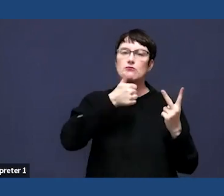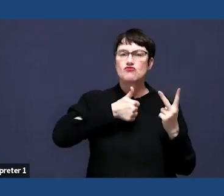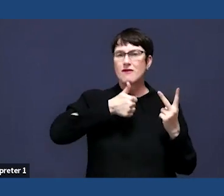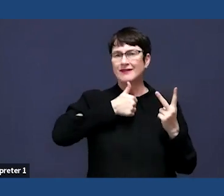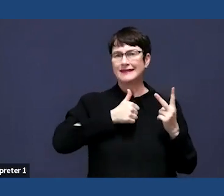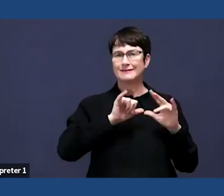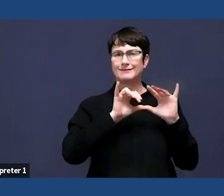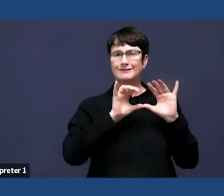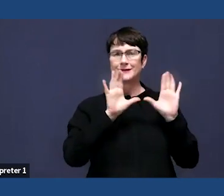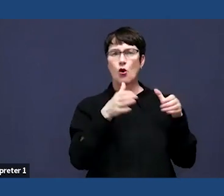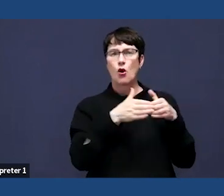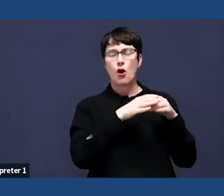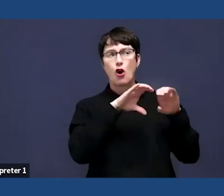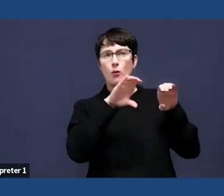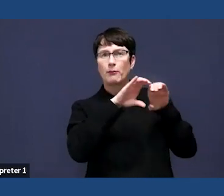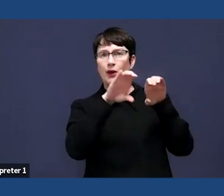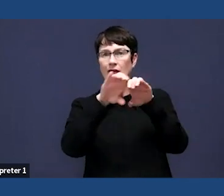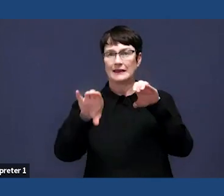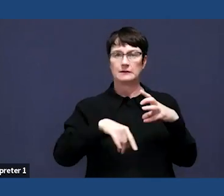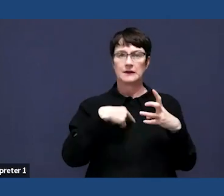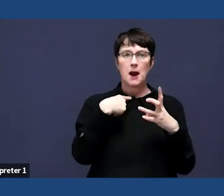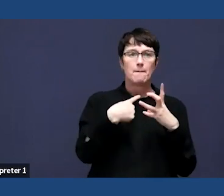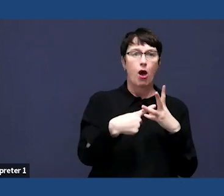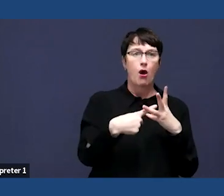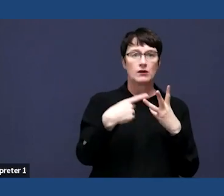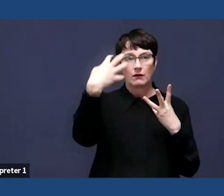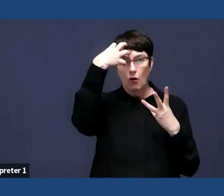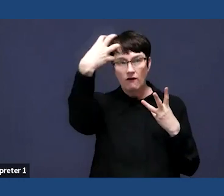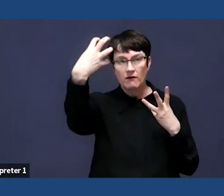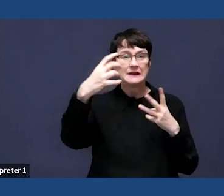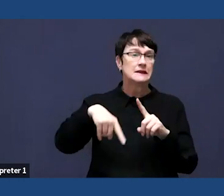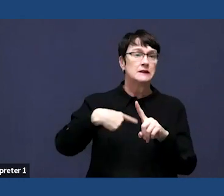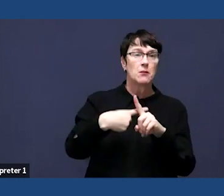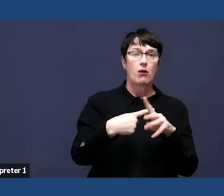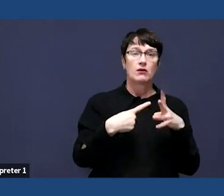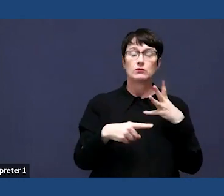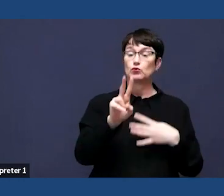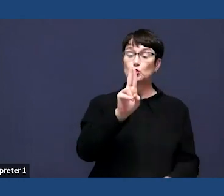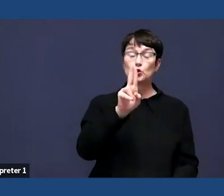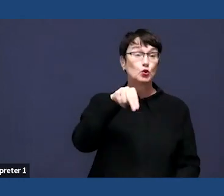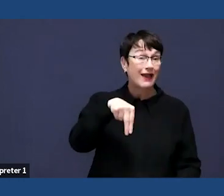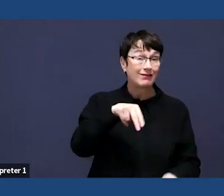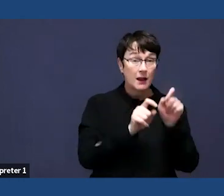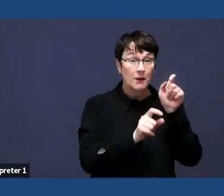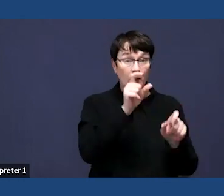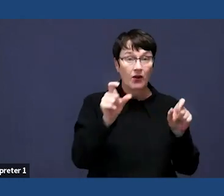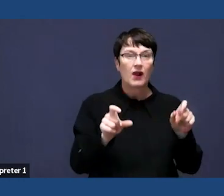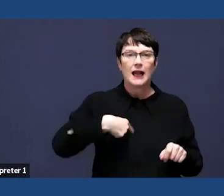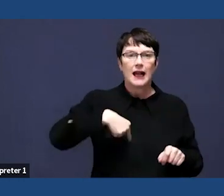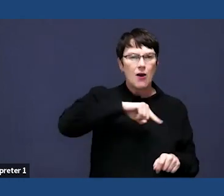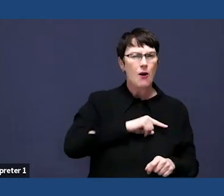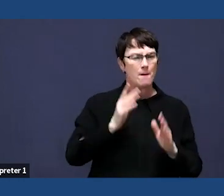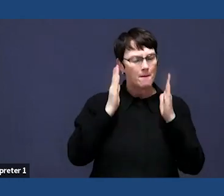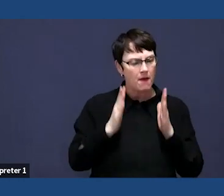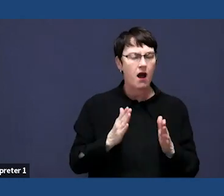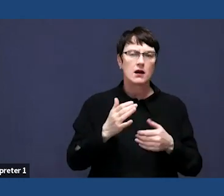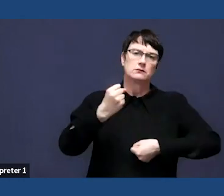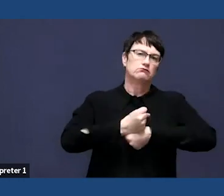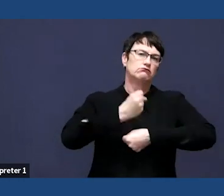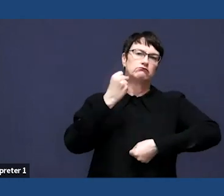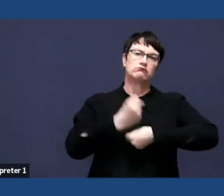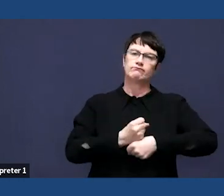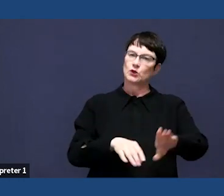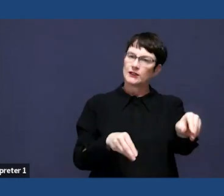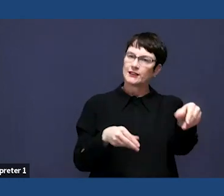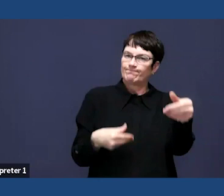future where we see collaboration as not just nice to have but necessary, because it is